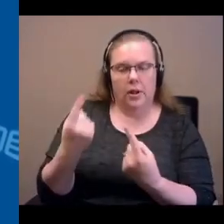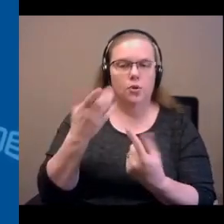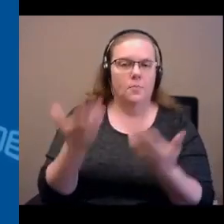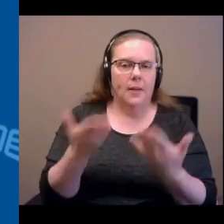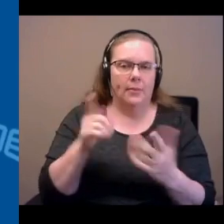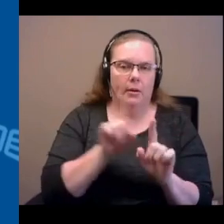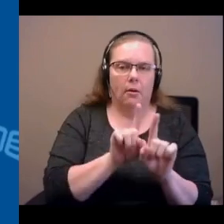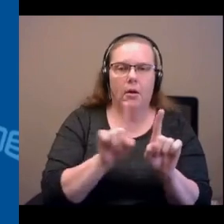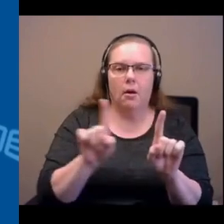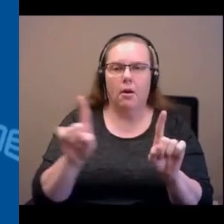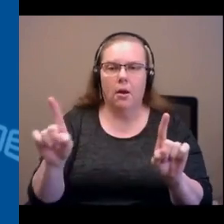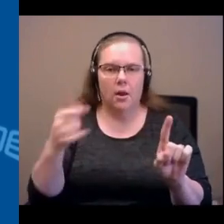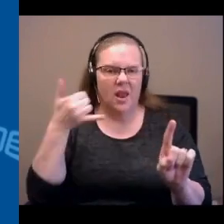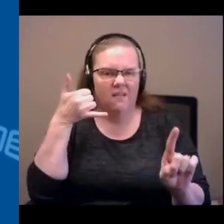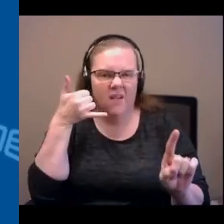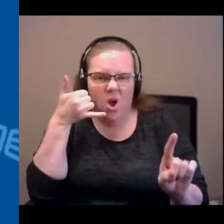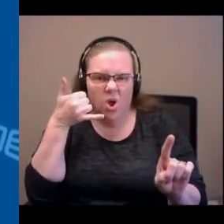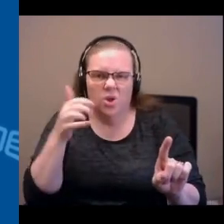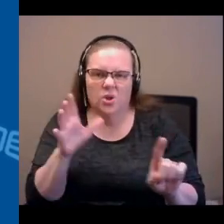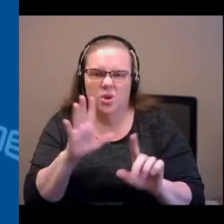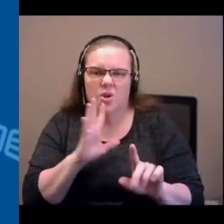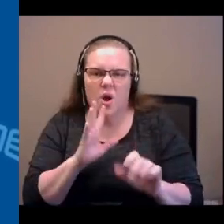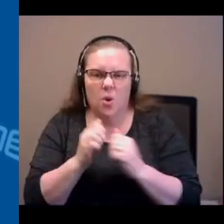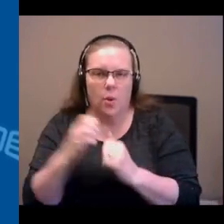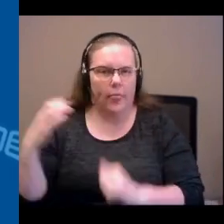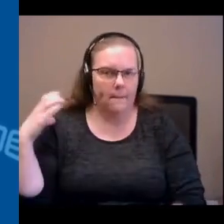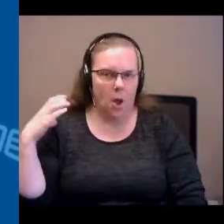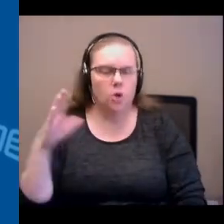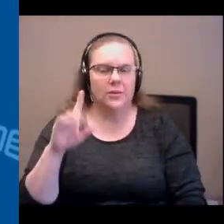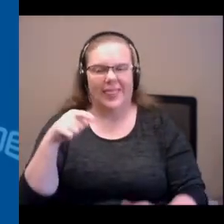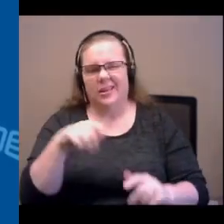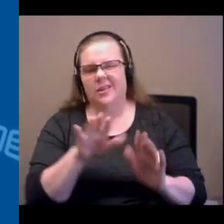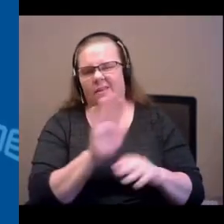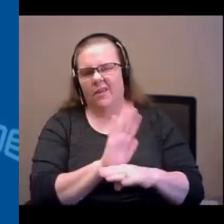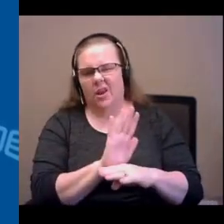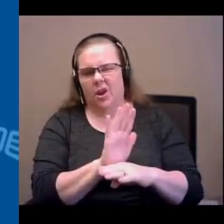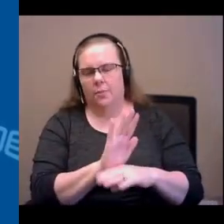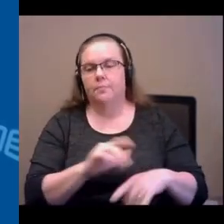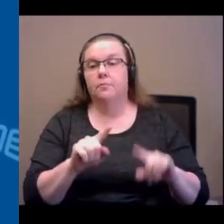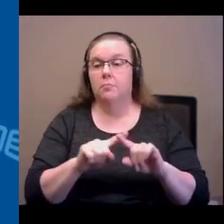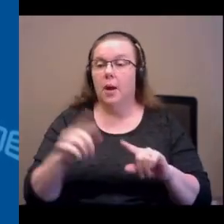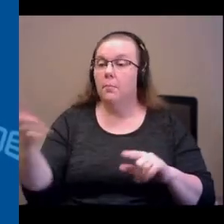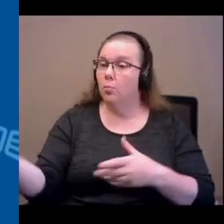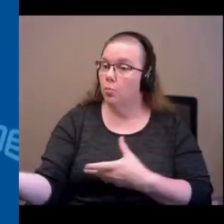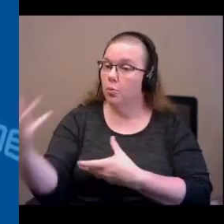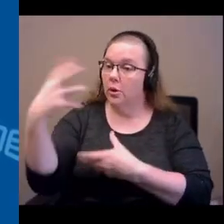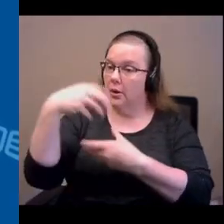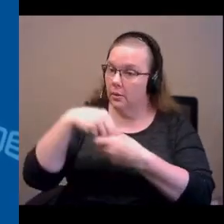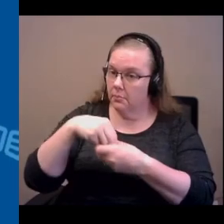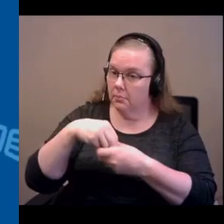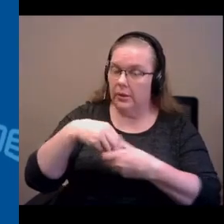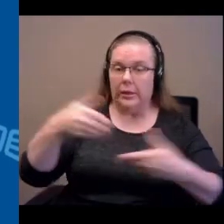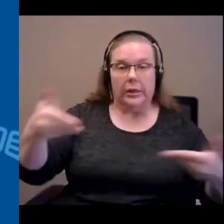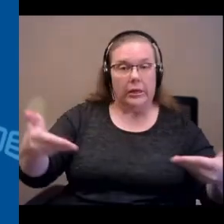phone talking to their boss—here’s the video. Bring them in. Introduce yourself. As several